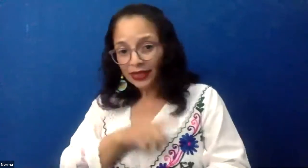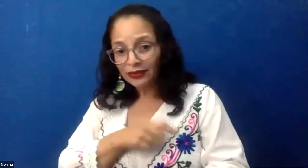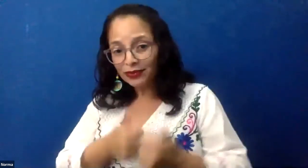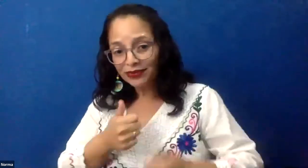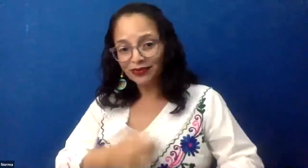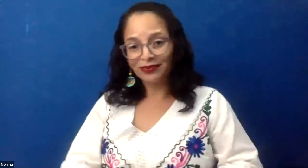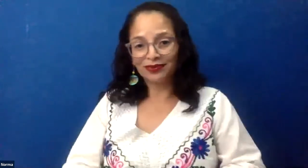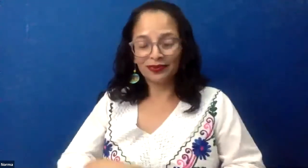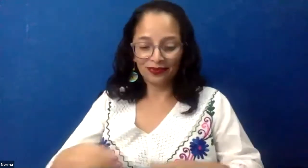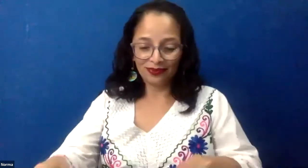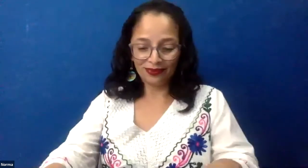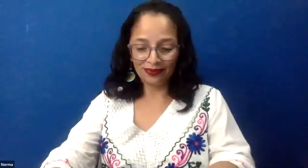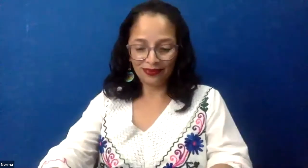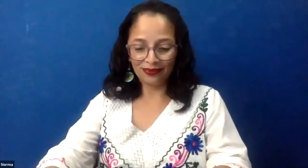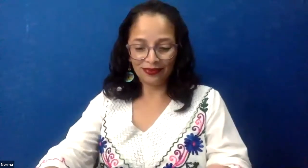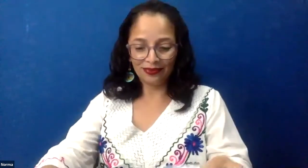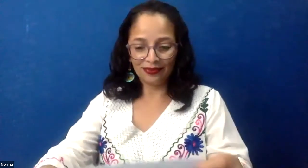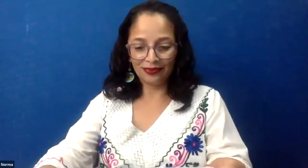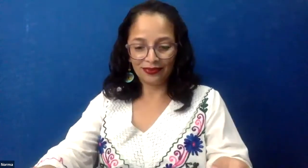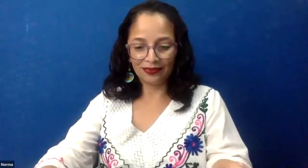Is this true, or is it false?